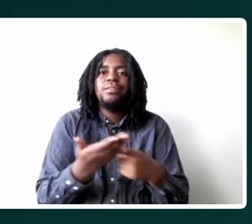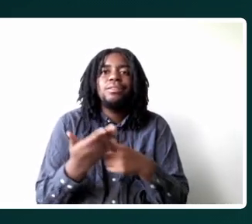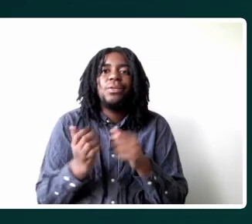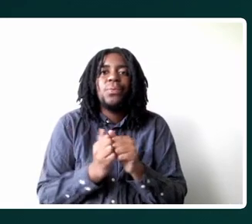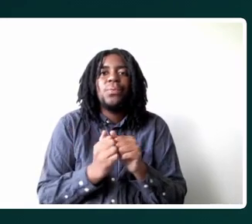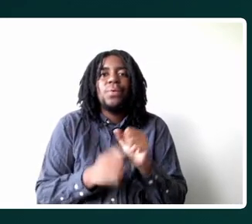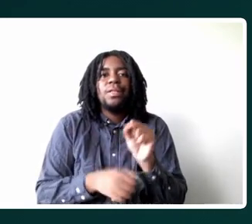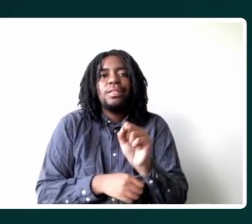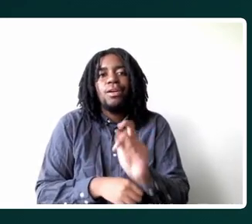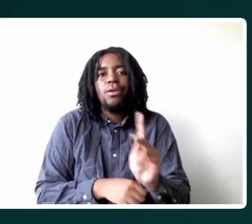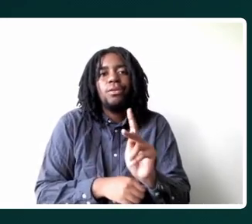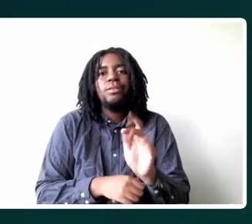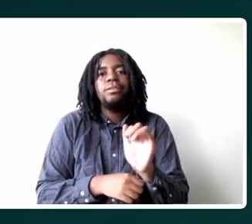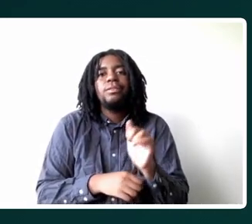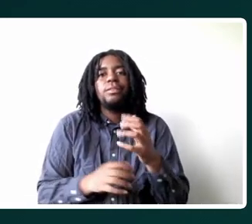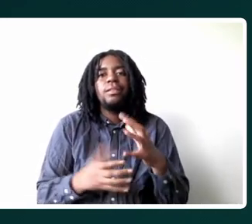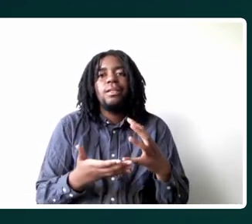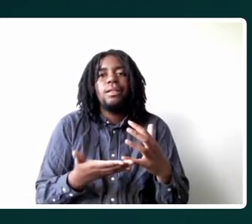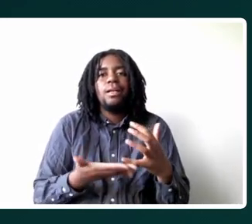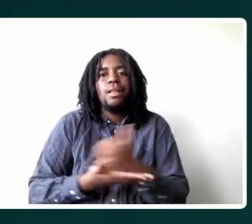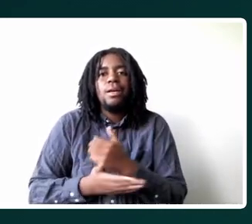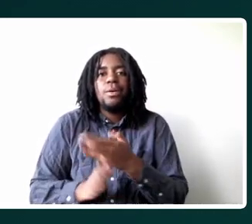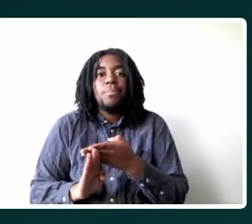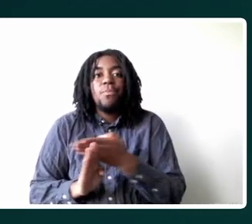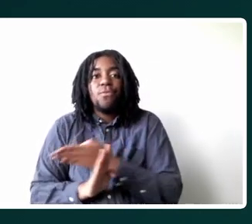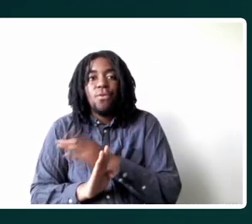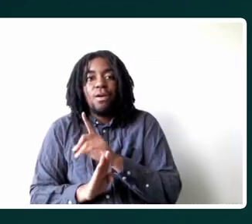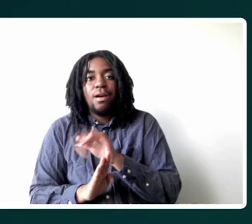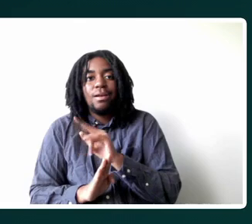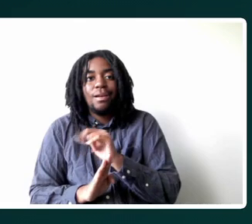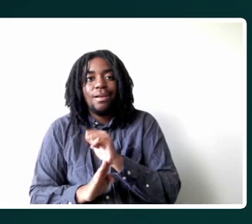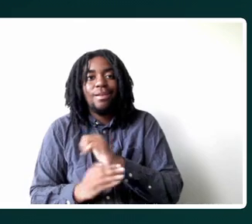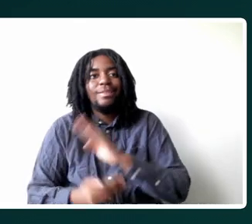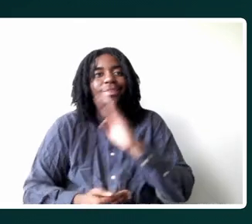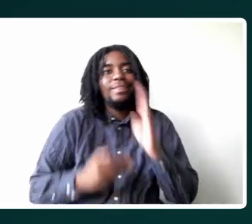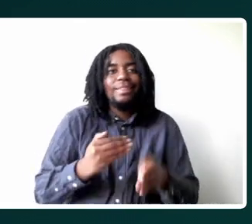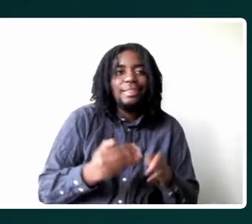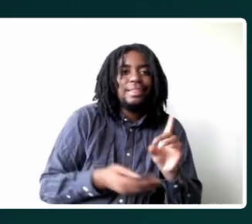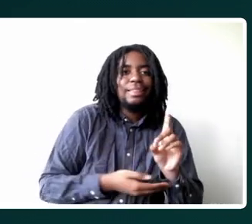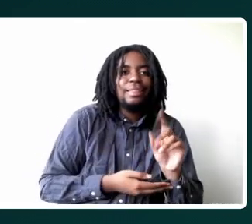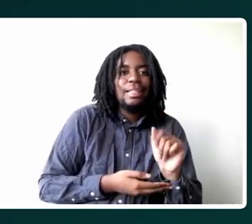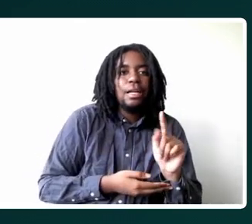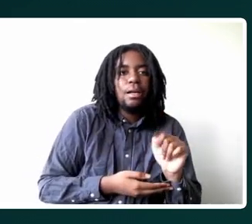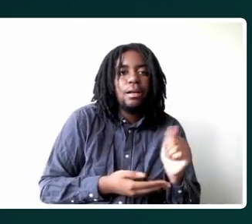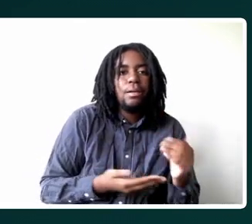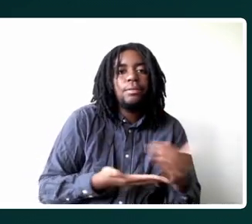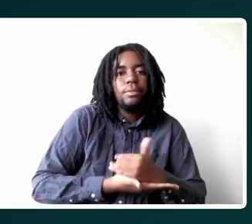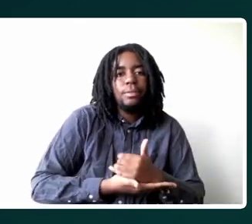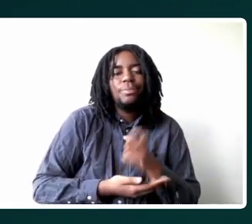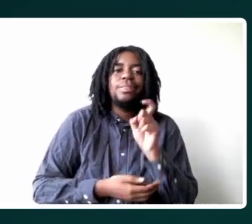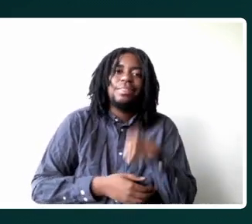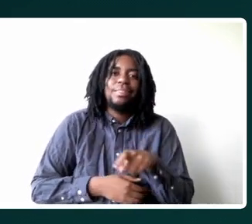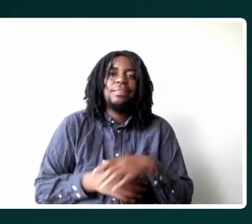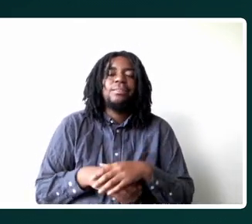post data through surveys, because we need that. Nothing is done nowadays without the data.